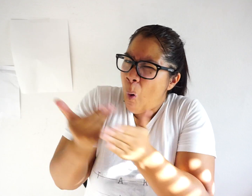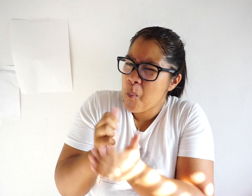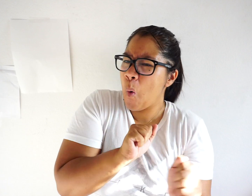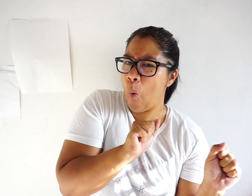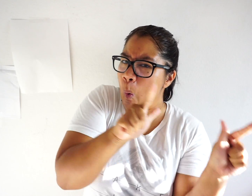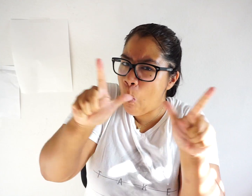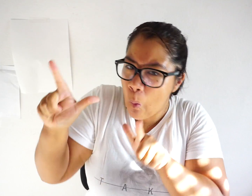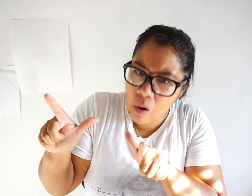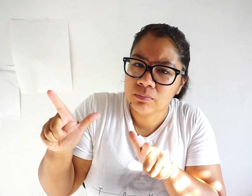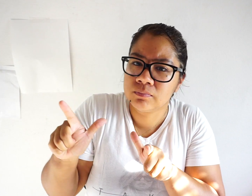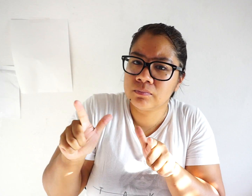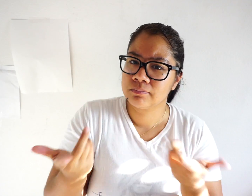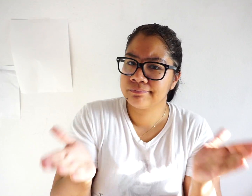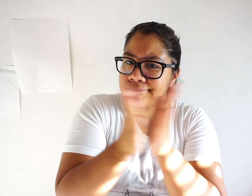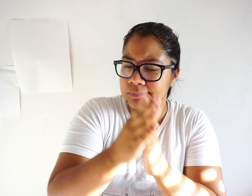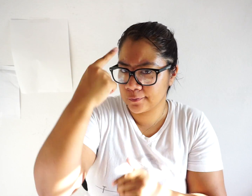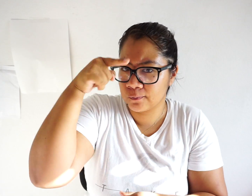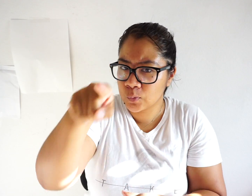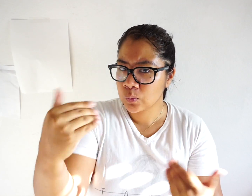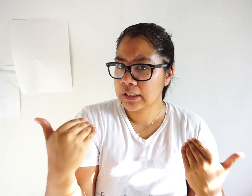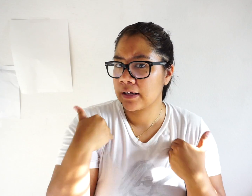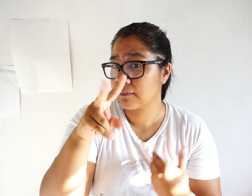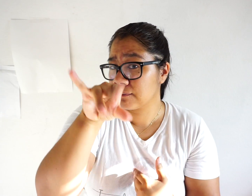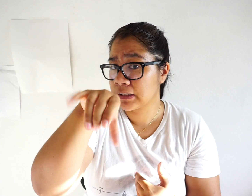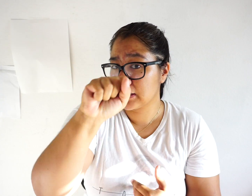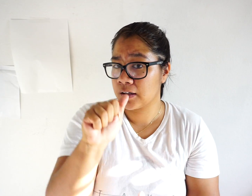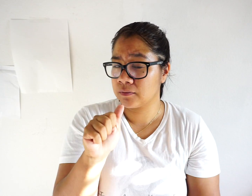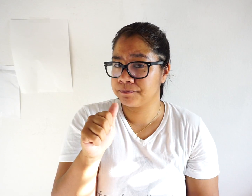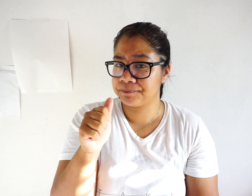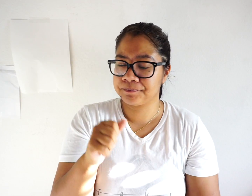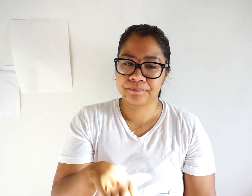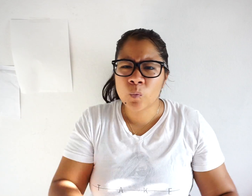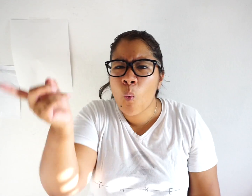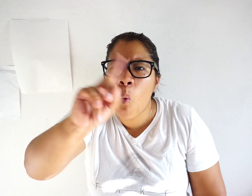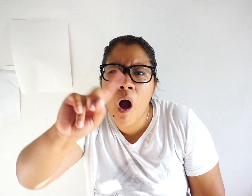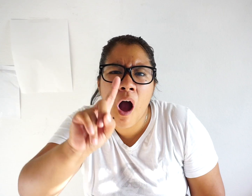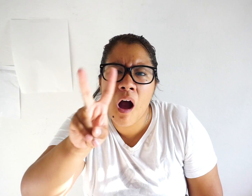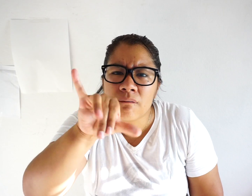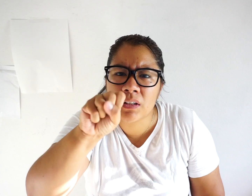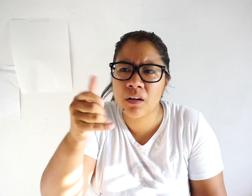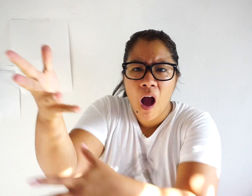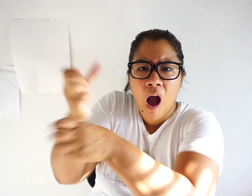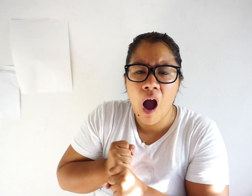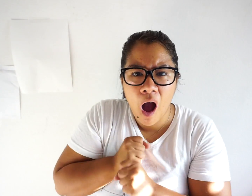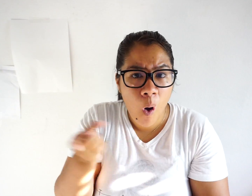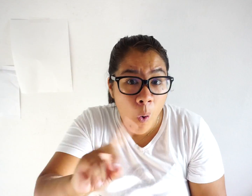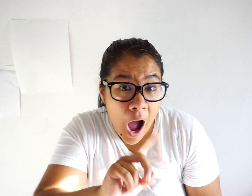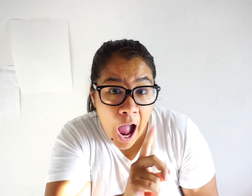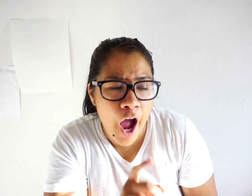Almost all the countries ask for you to have a visa So where do you get your visas?